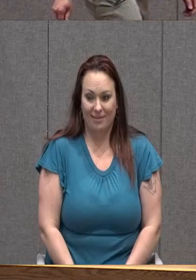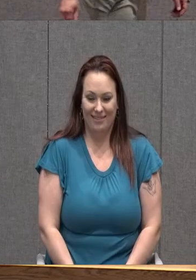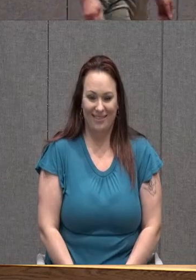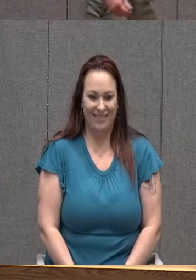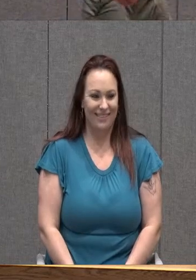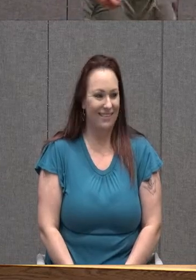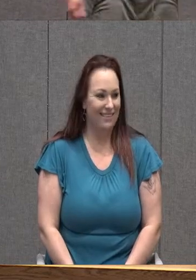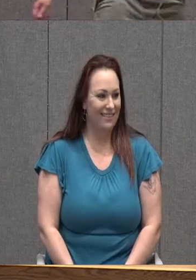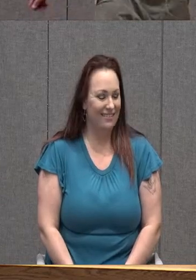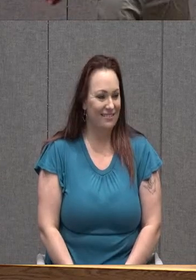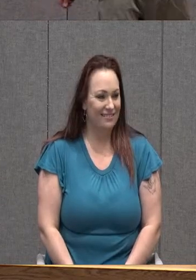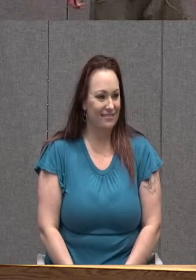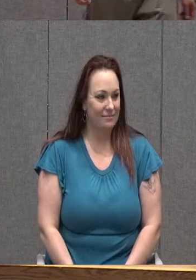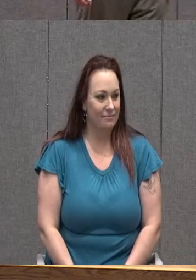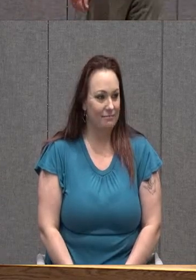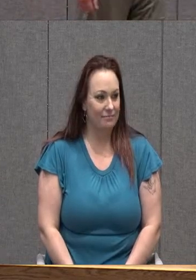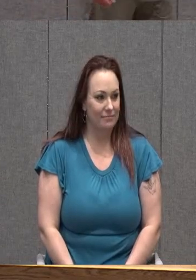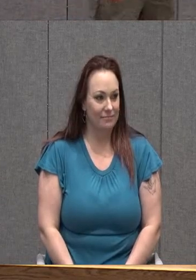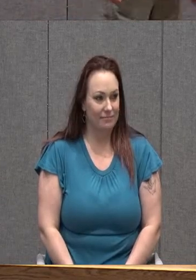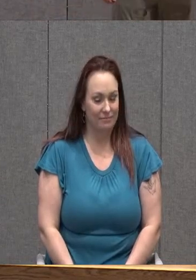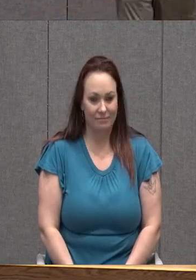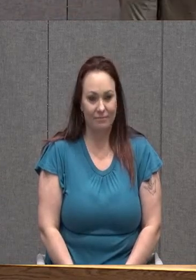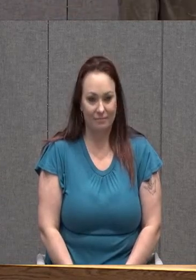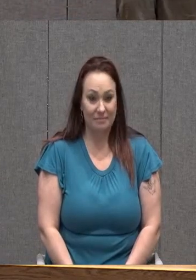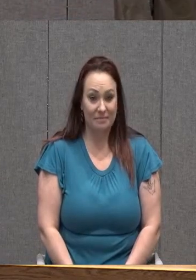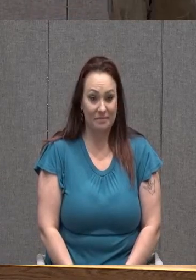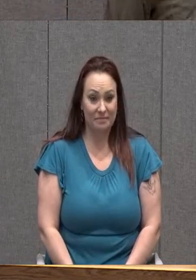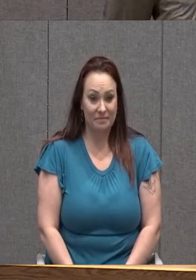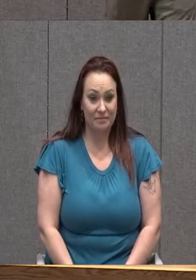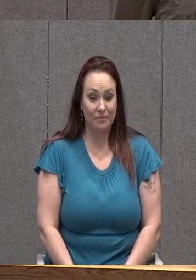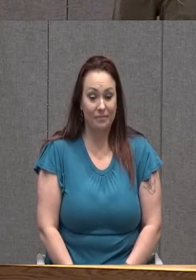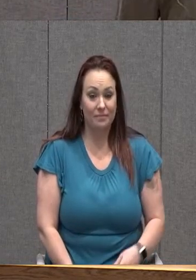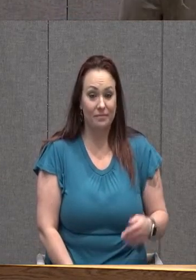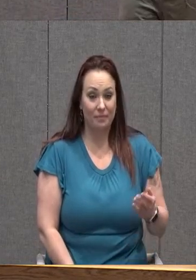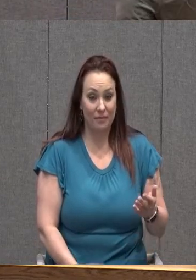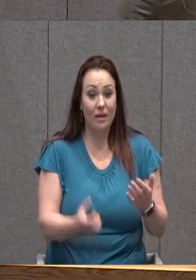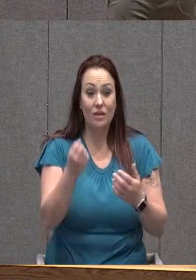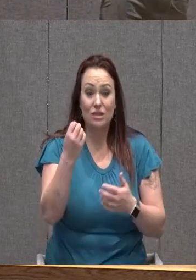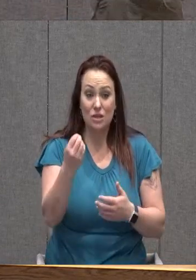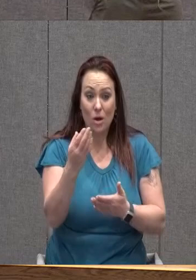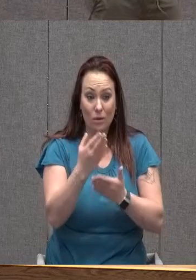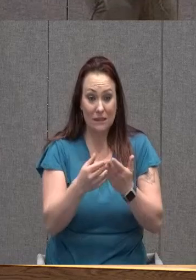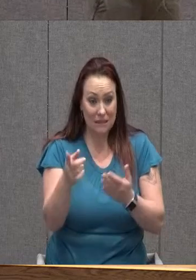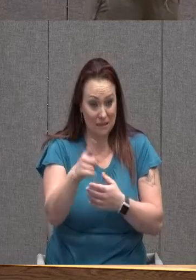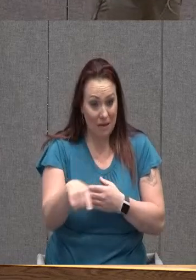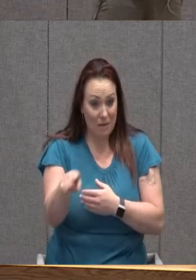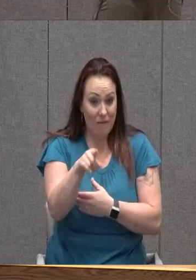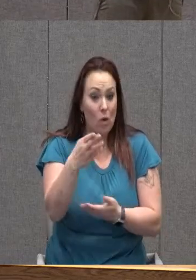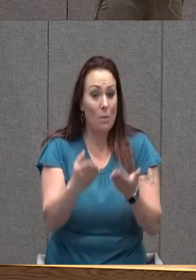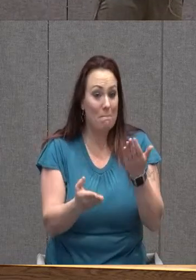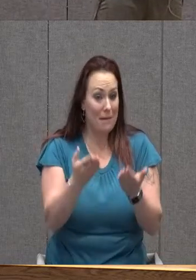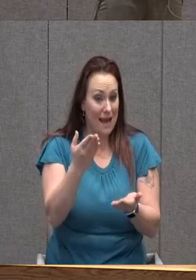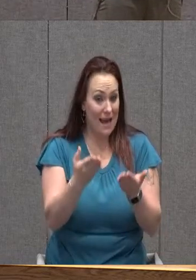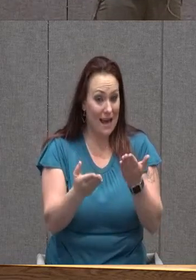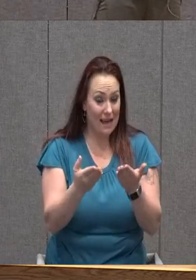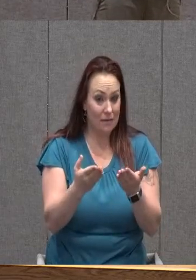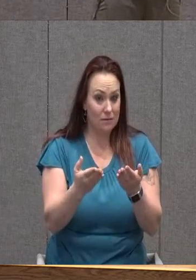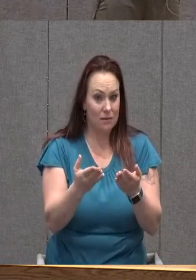(heavy breathing) So, some of you might be getting frustrated,